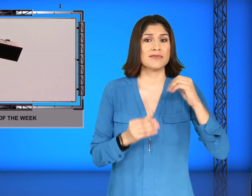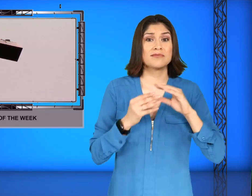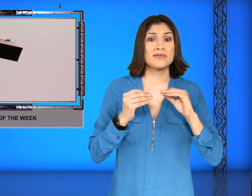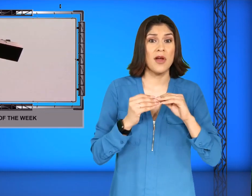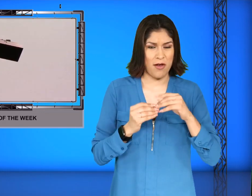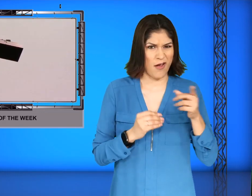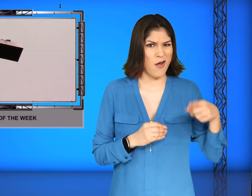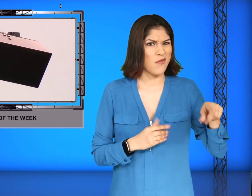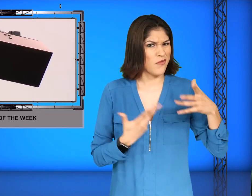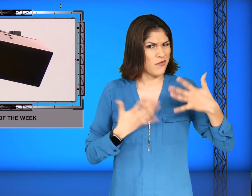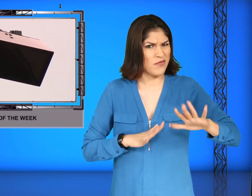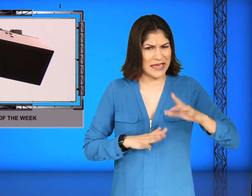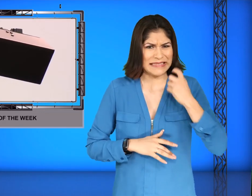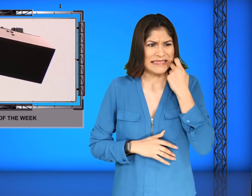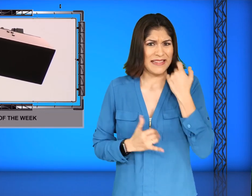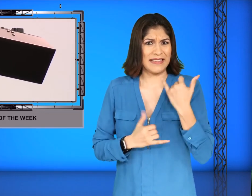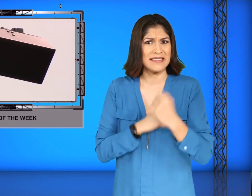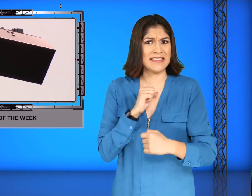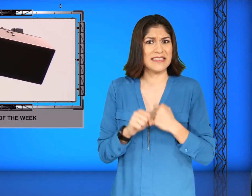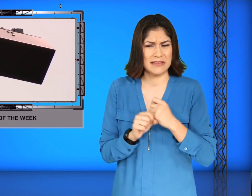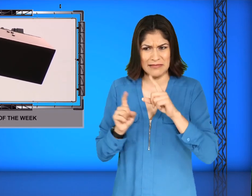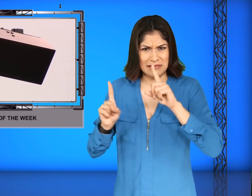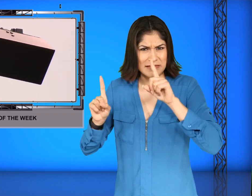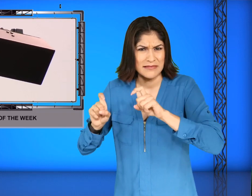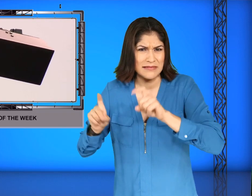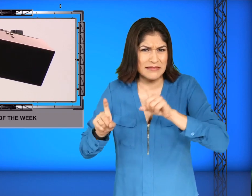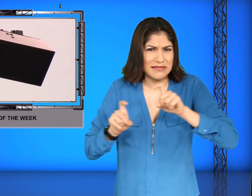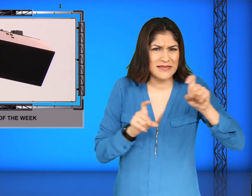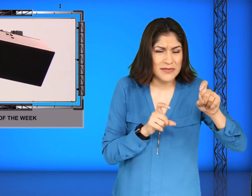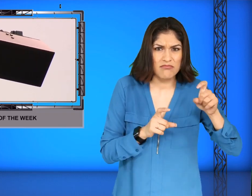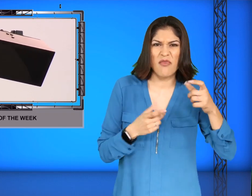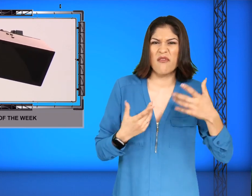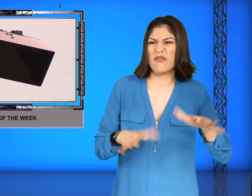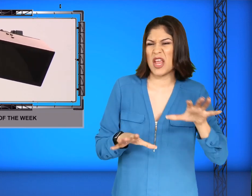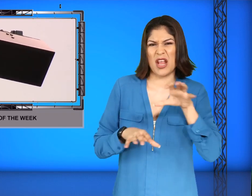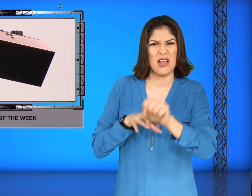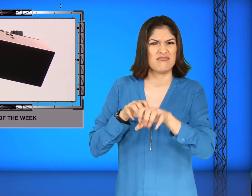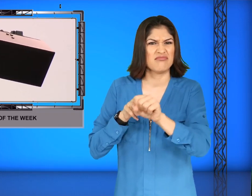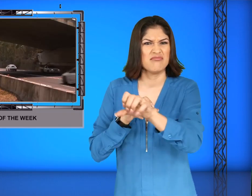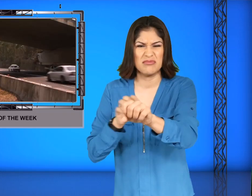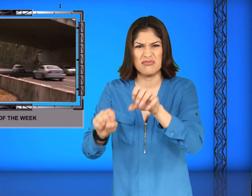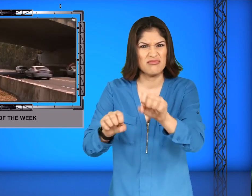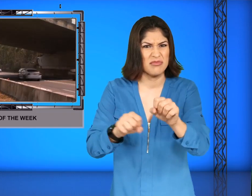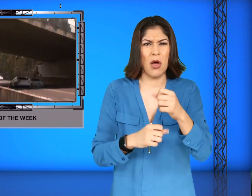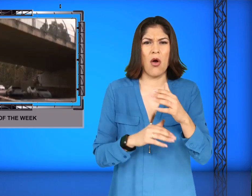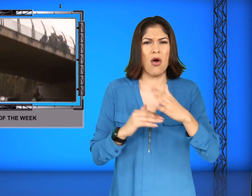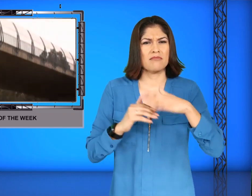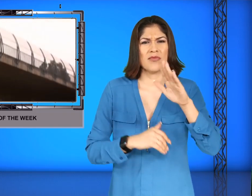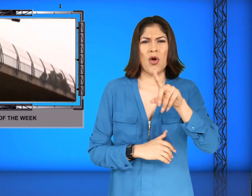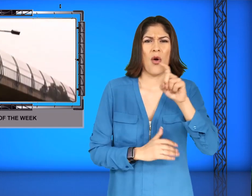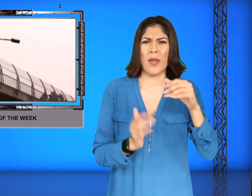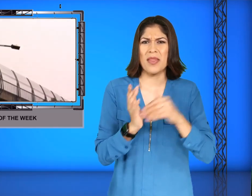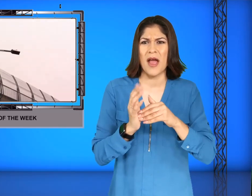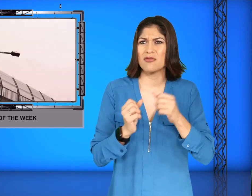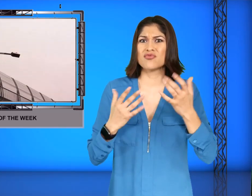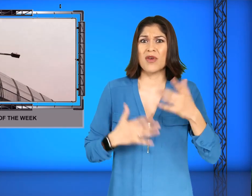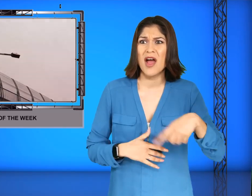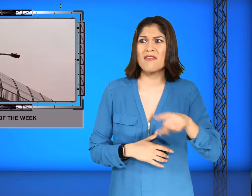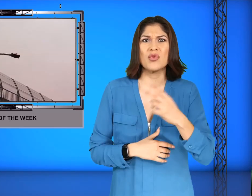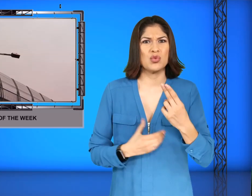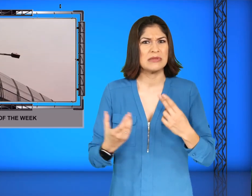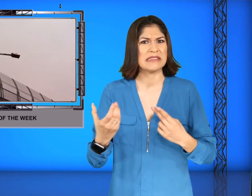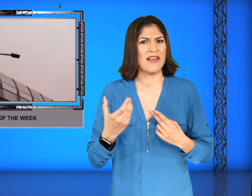Officials say that a trial of the technology earlier in the year caught more than 100,000